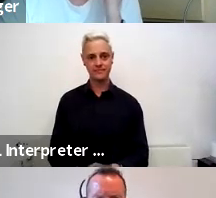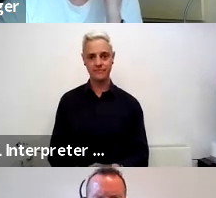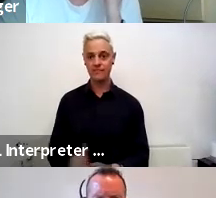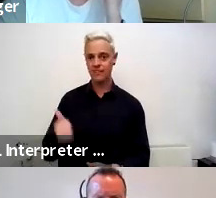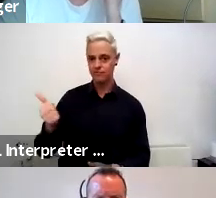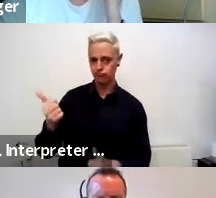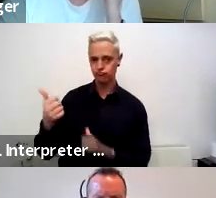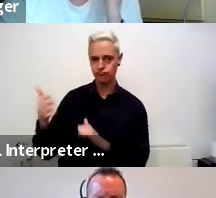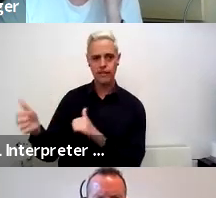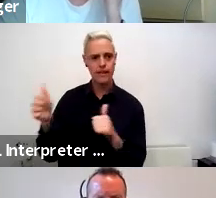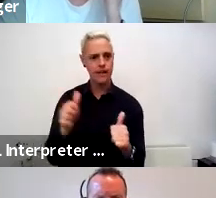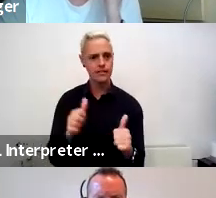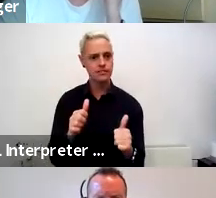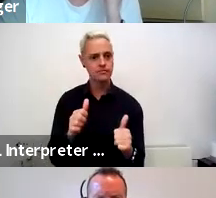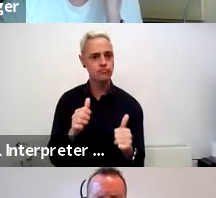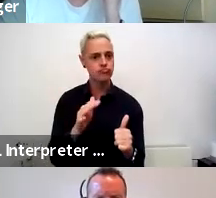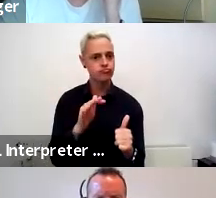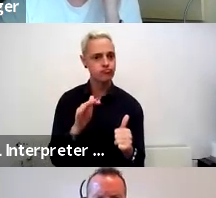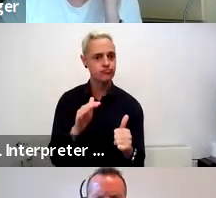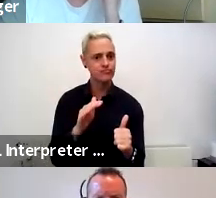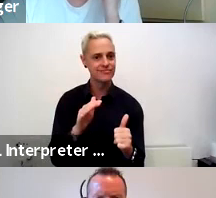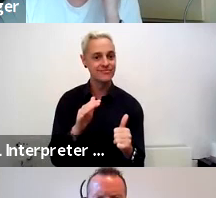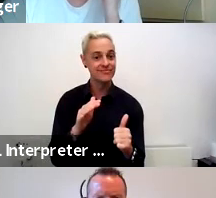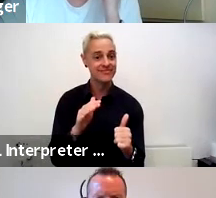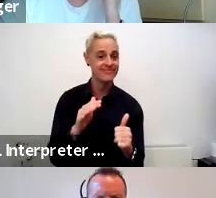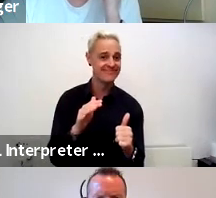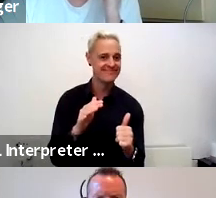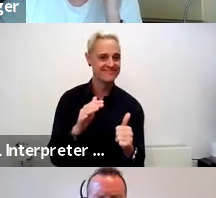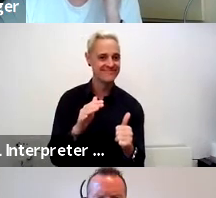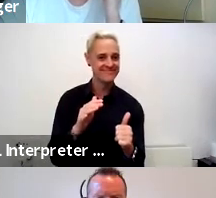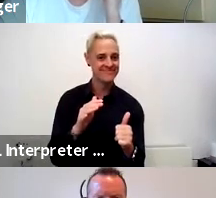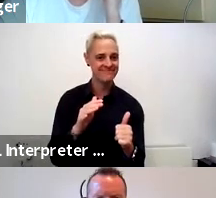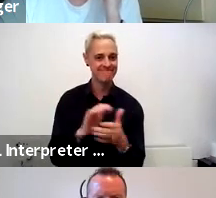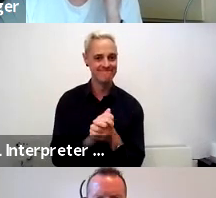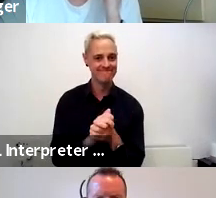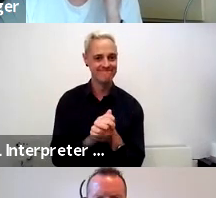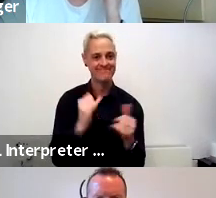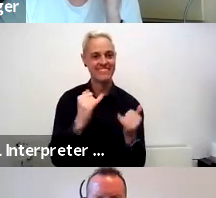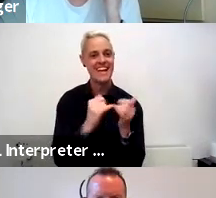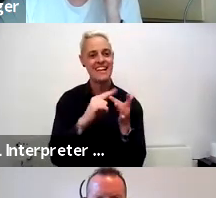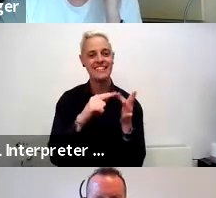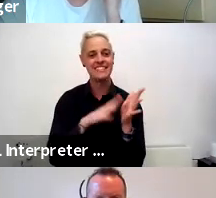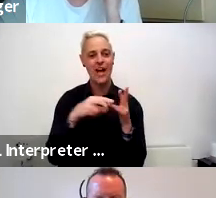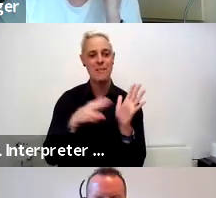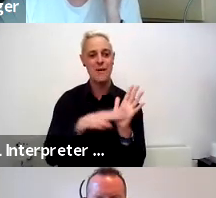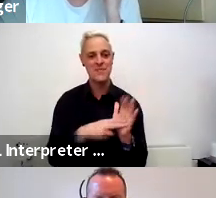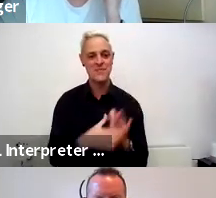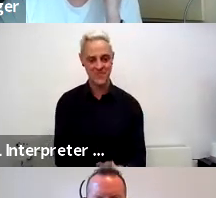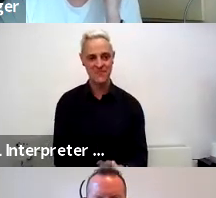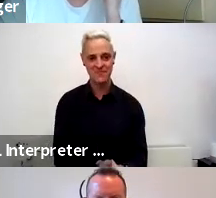Okay. And if we go across. Hey, Simon.